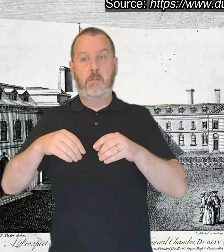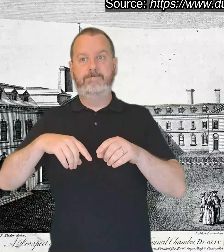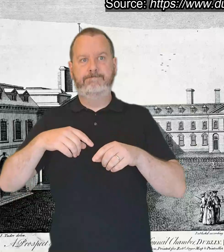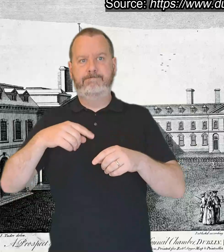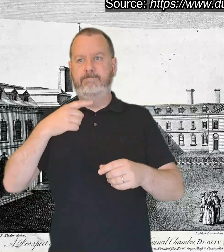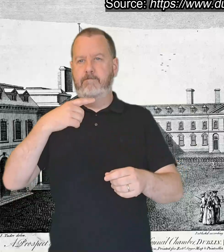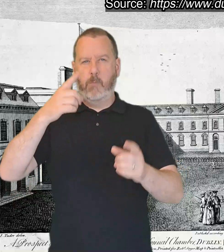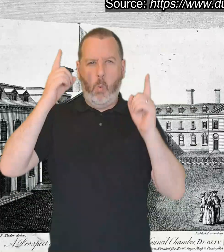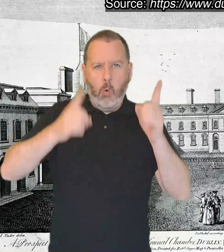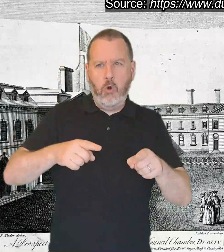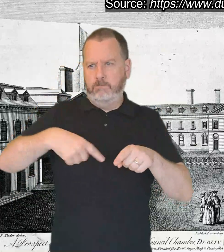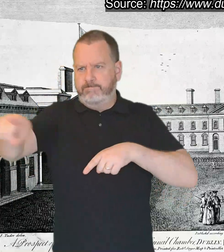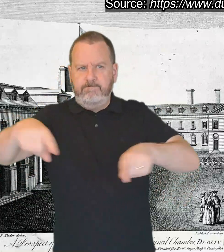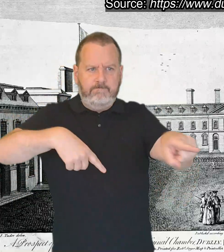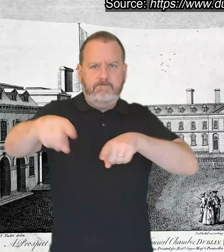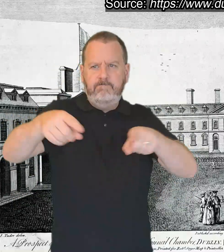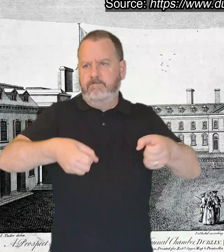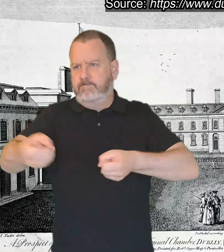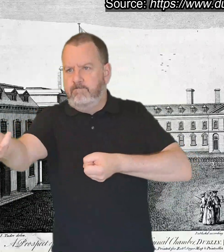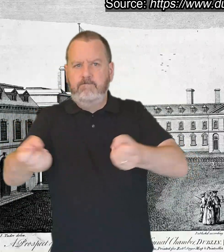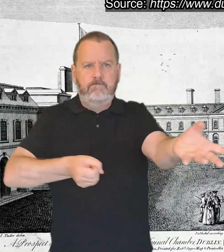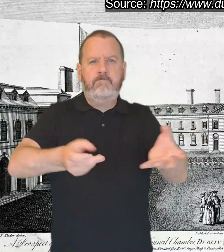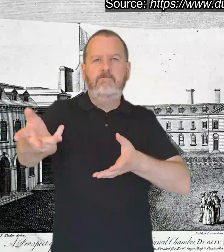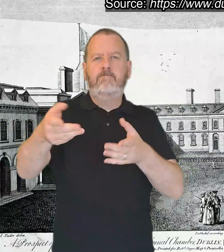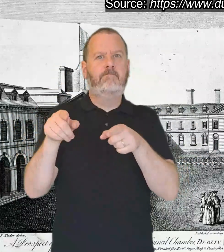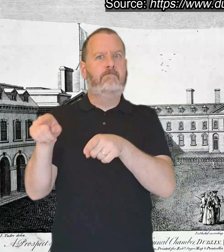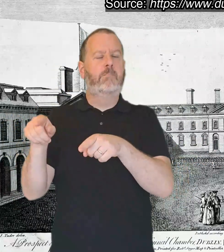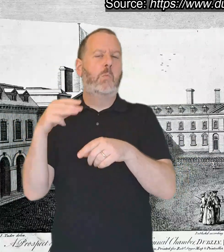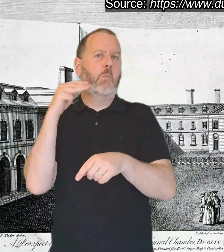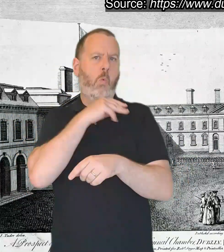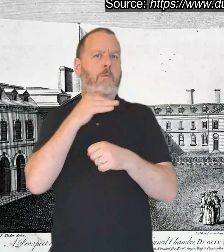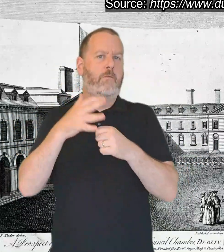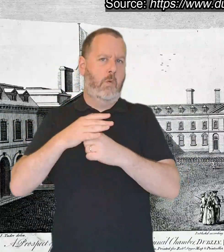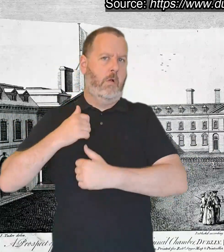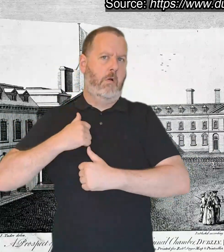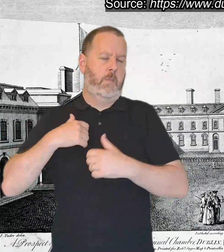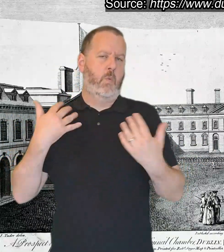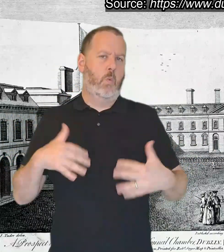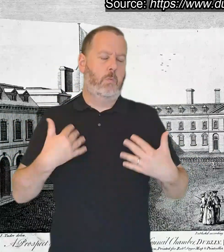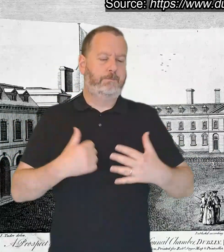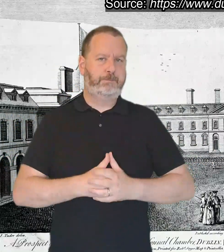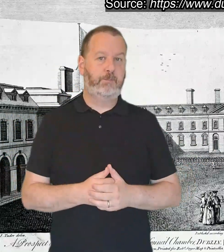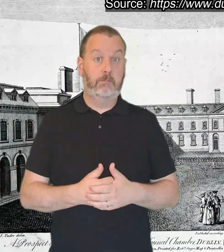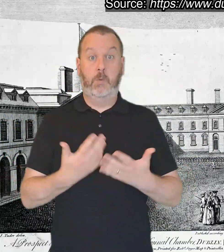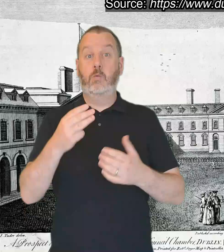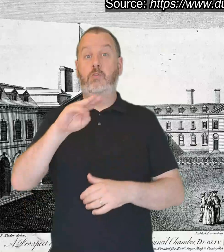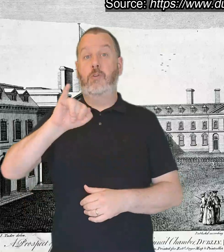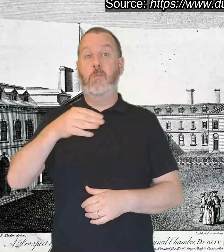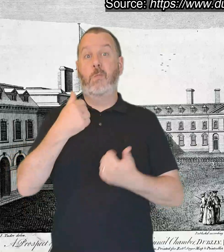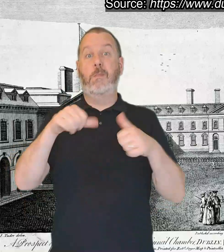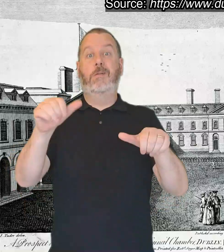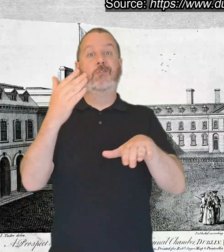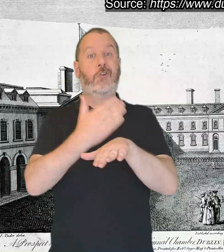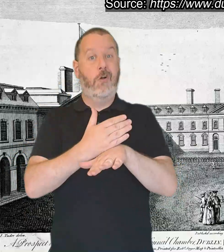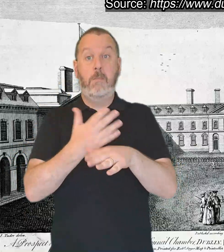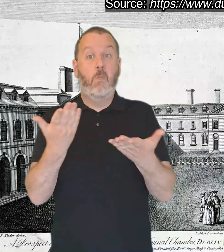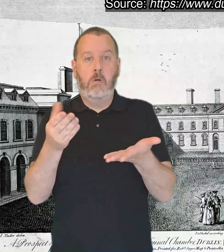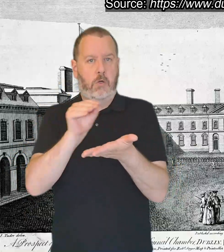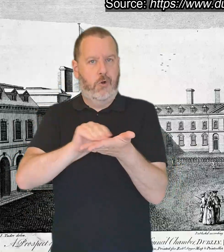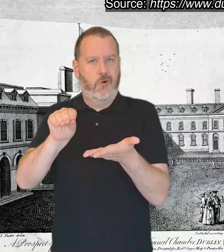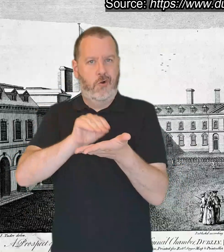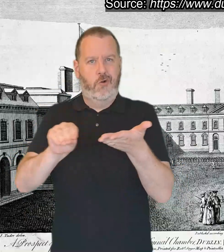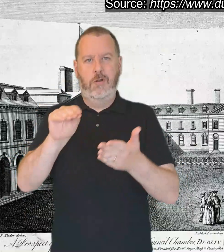drink, materials, clothing, etc. and was a crucial one for the British Army in Ireland.